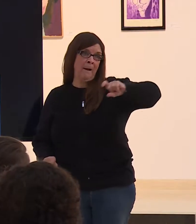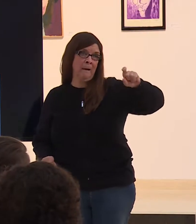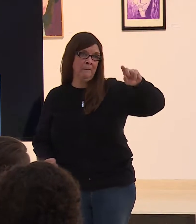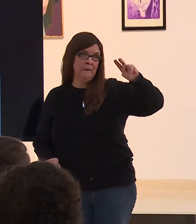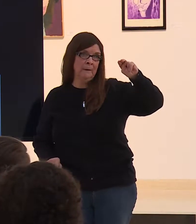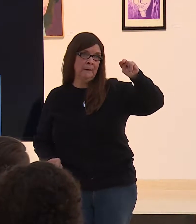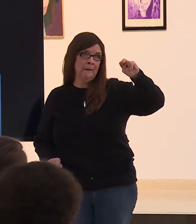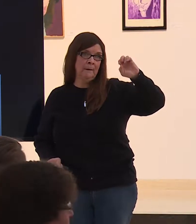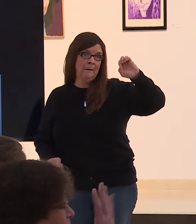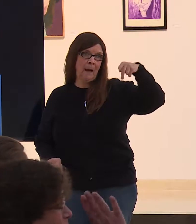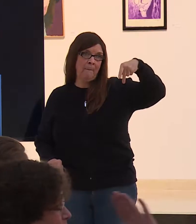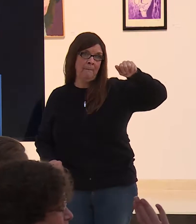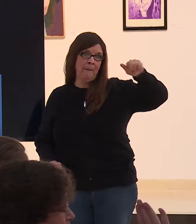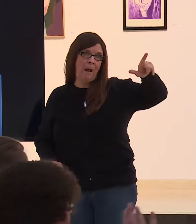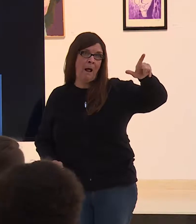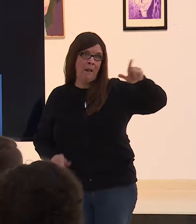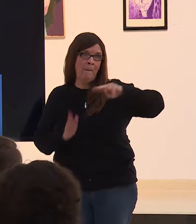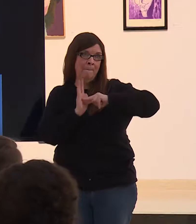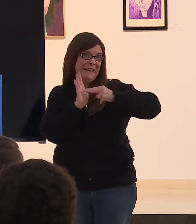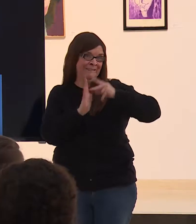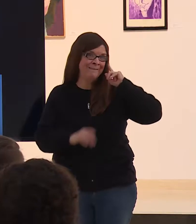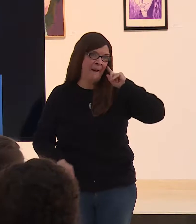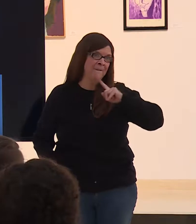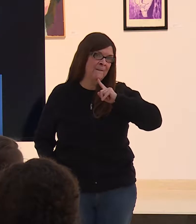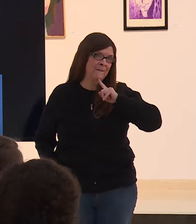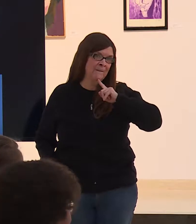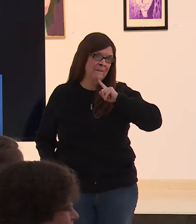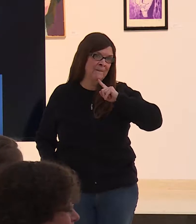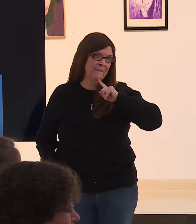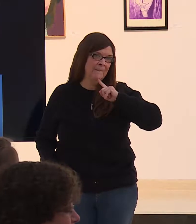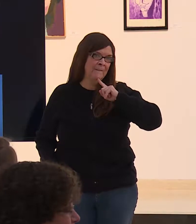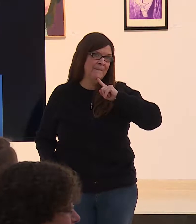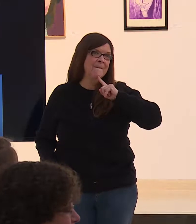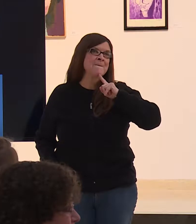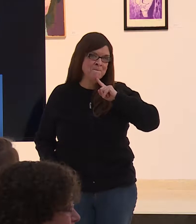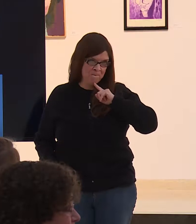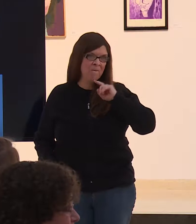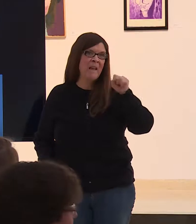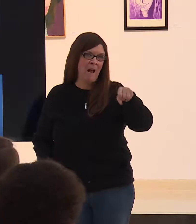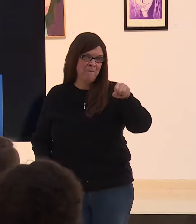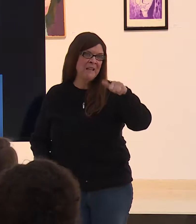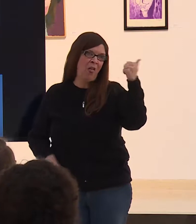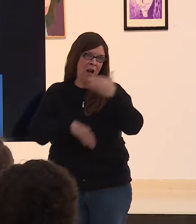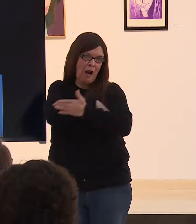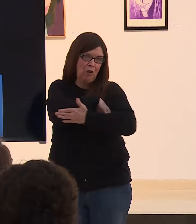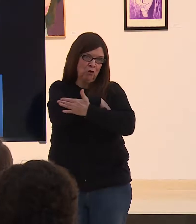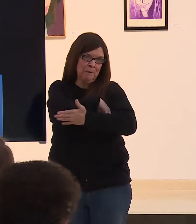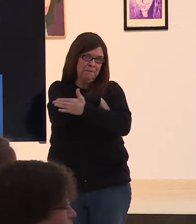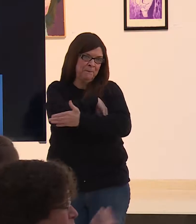Nancy: Really, this hand shape, this idea, is from the Nepalese sign meaning "deaf."